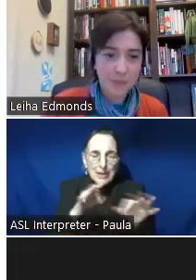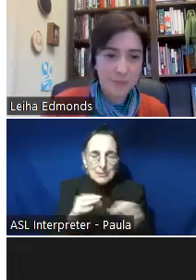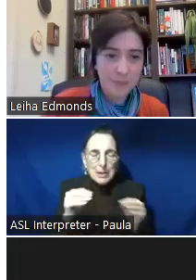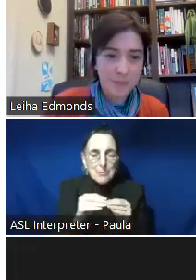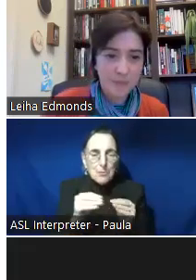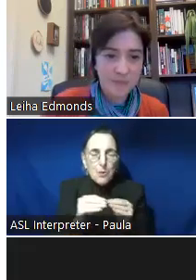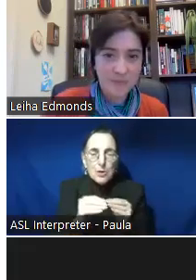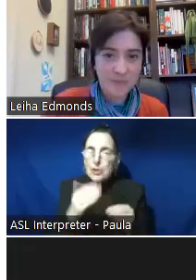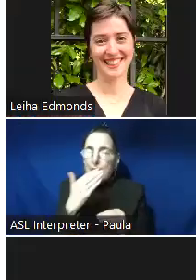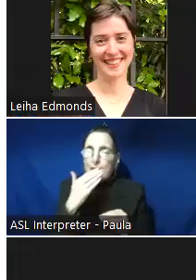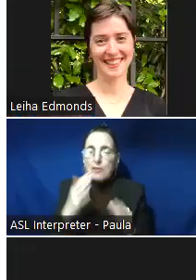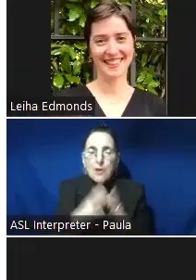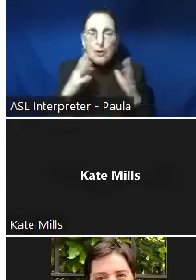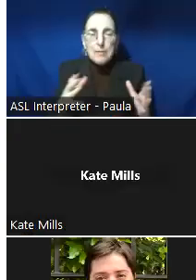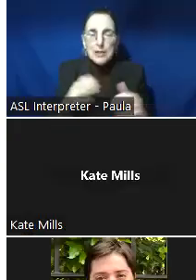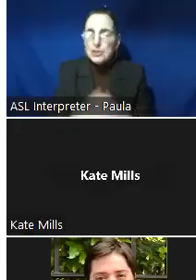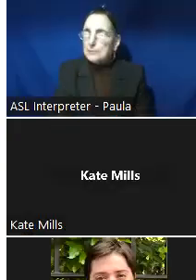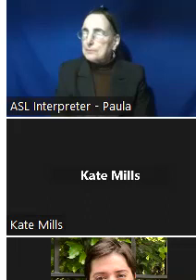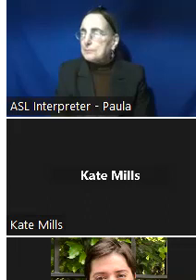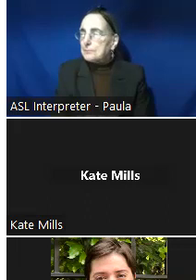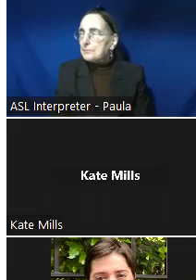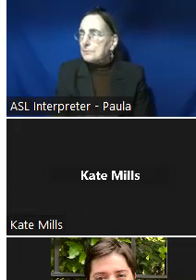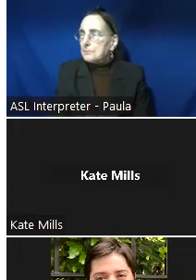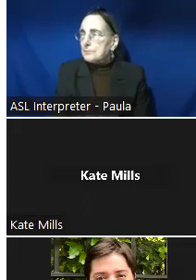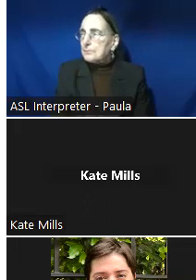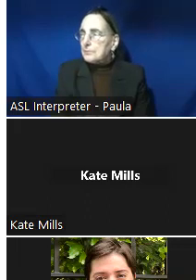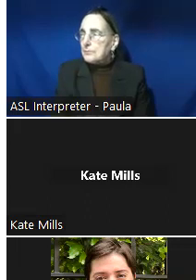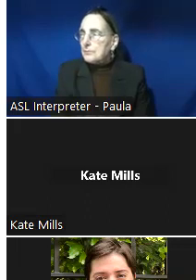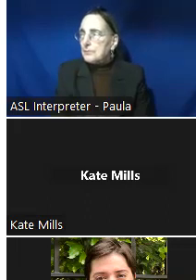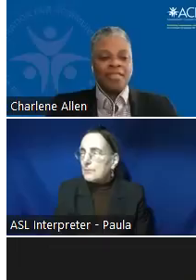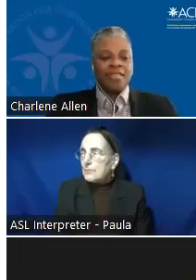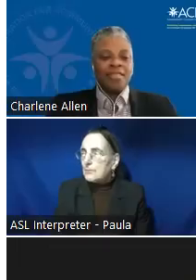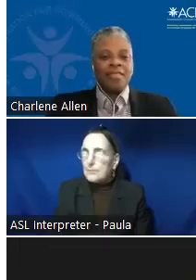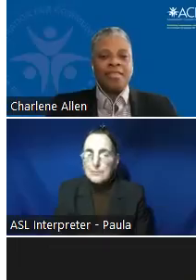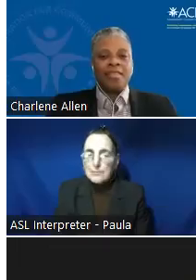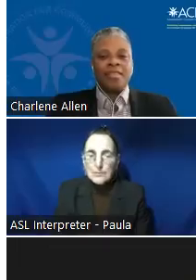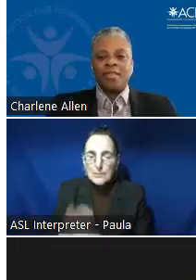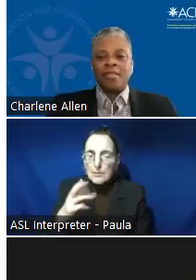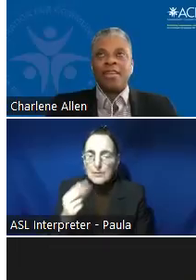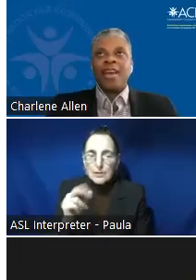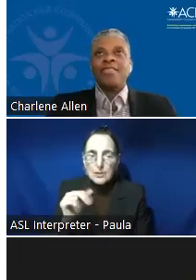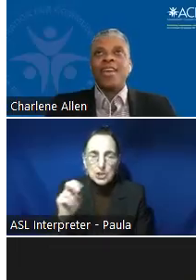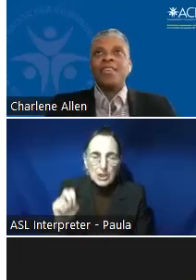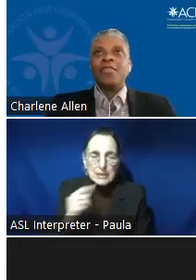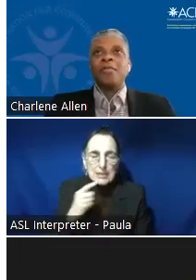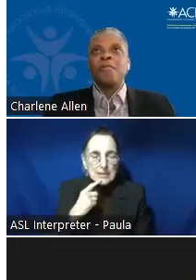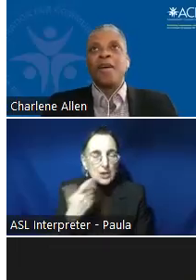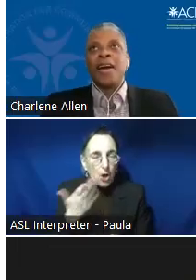Thank you Ryan